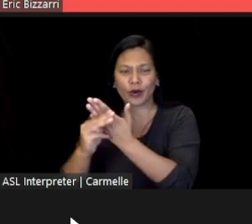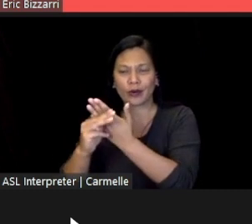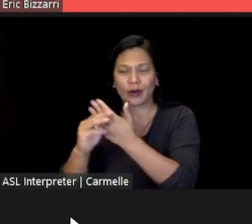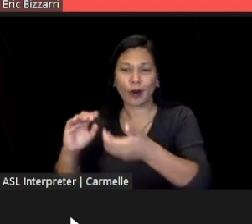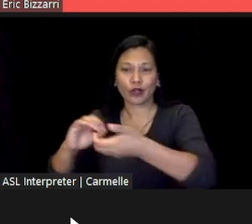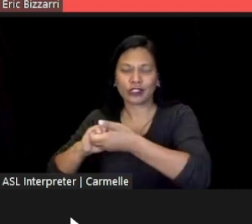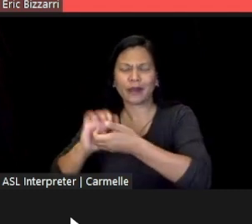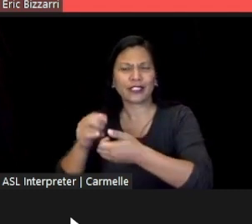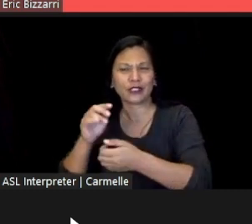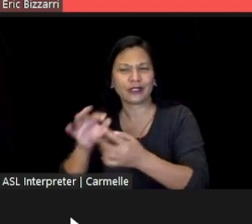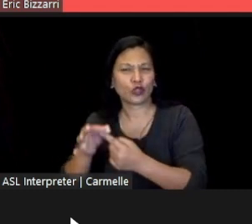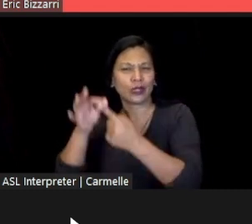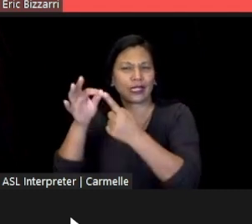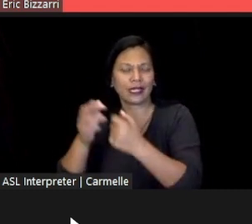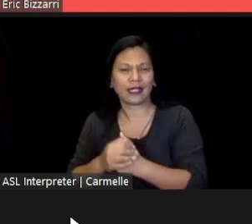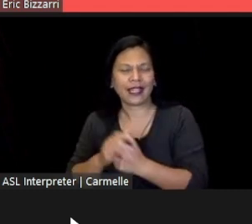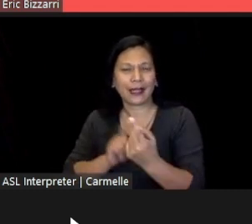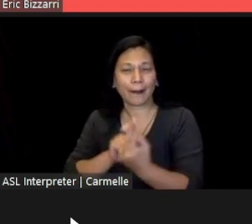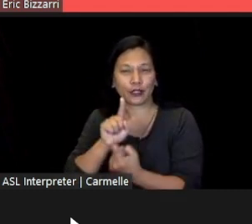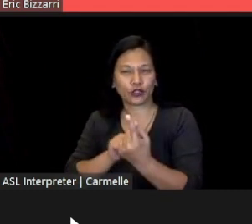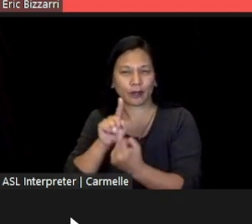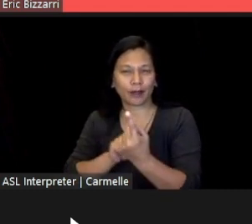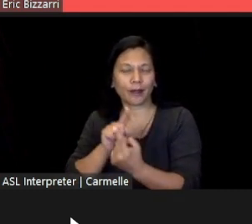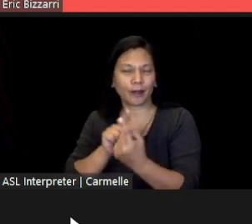It's a mentorship capacity building program.